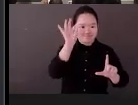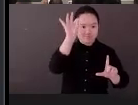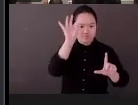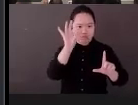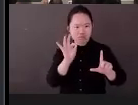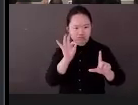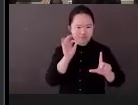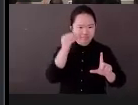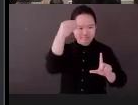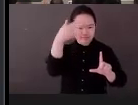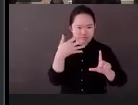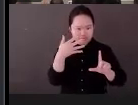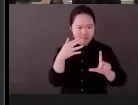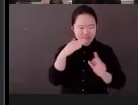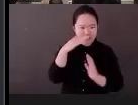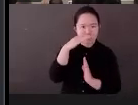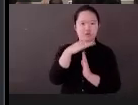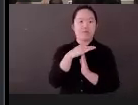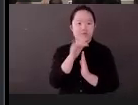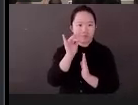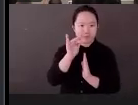And then opens Accessibility Scanner after